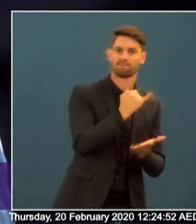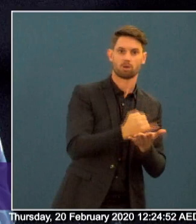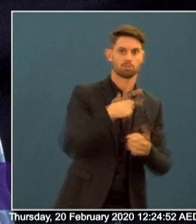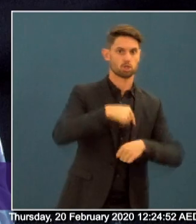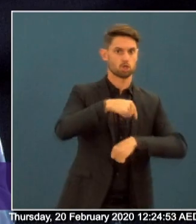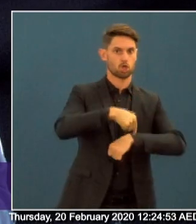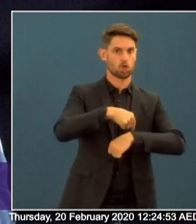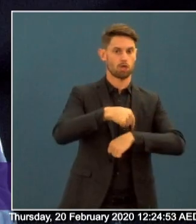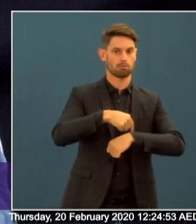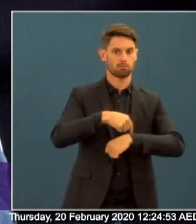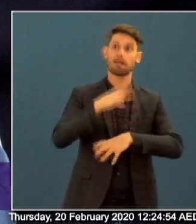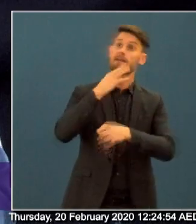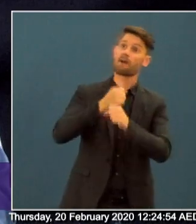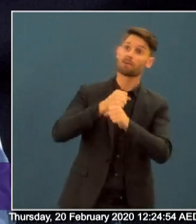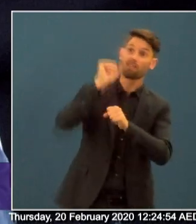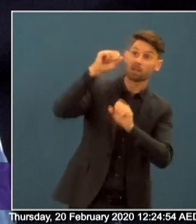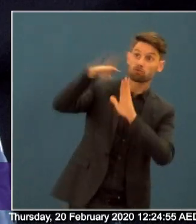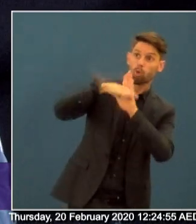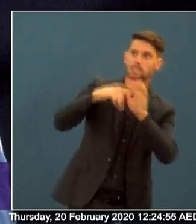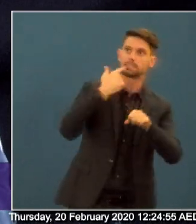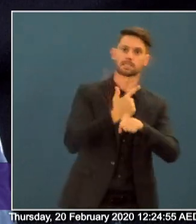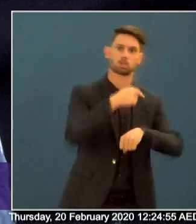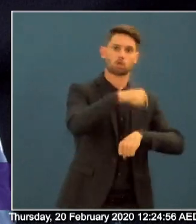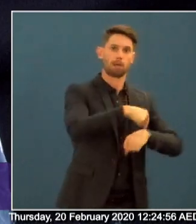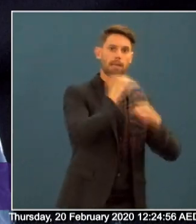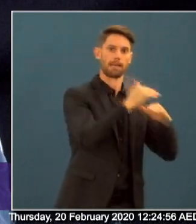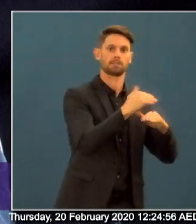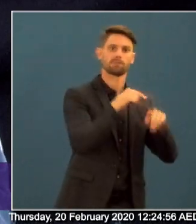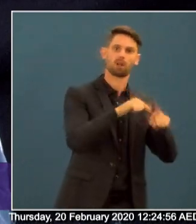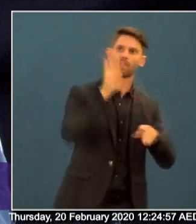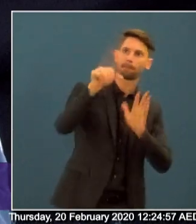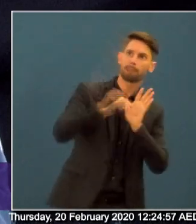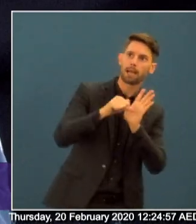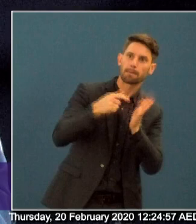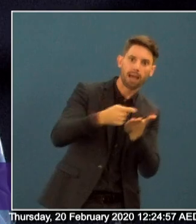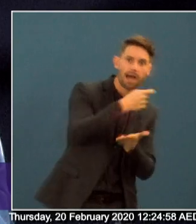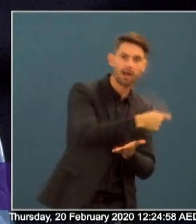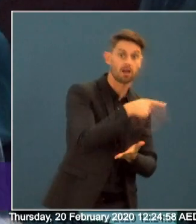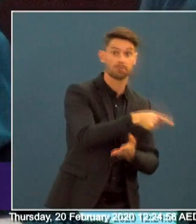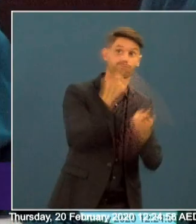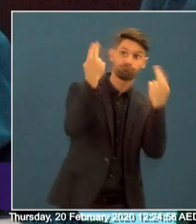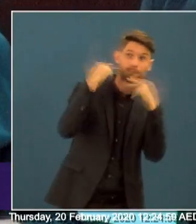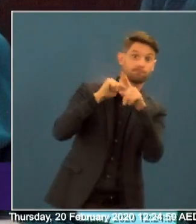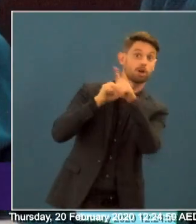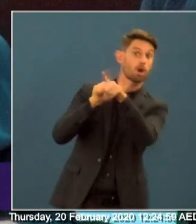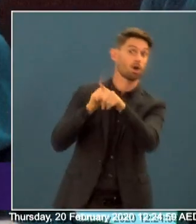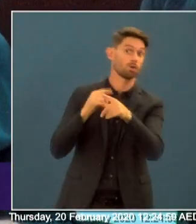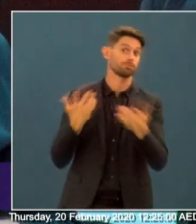that doesn't support the level of complexity presented is a real one. All right. The Chair asked you...